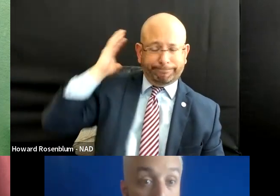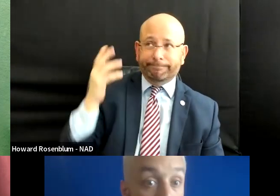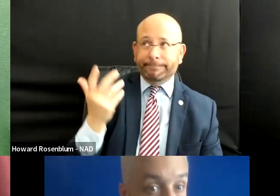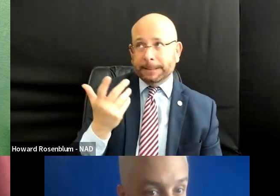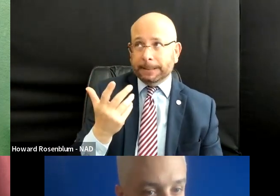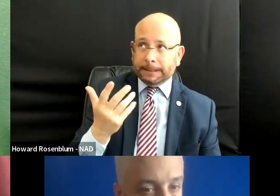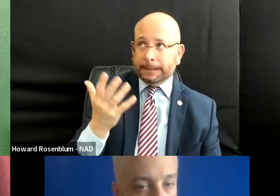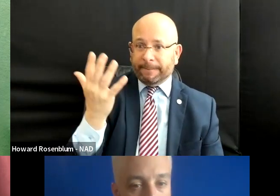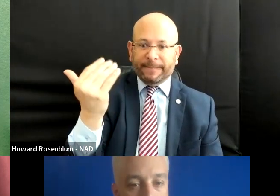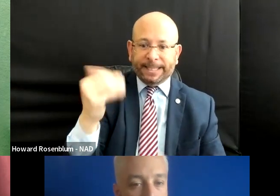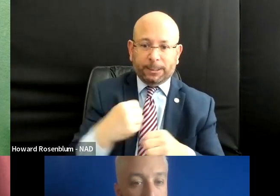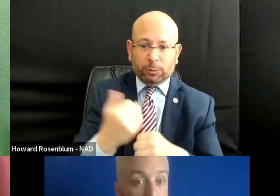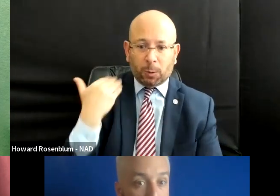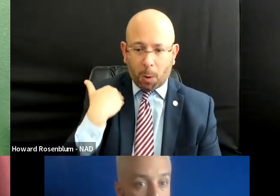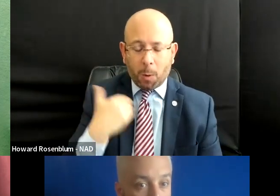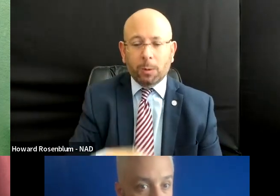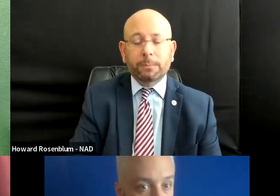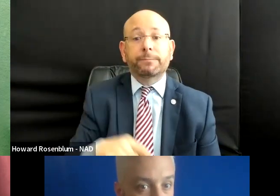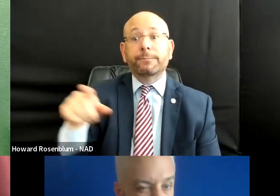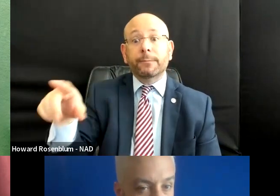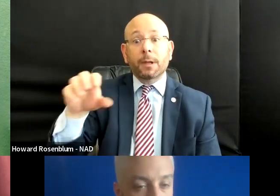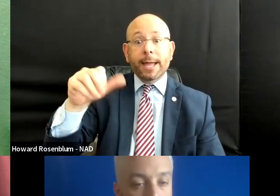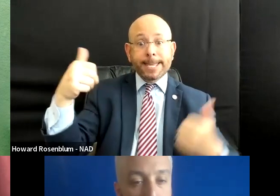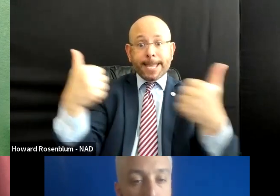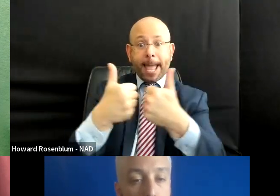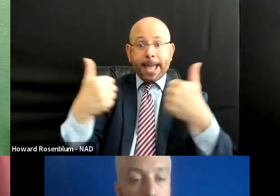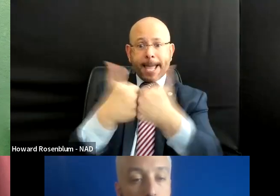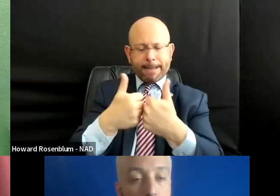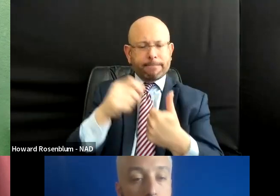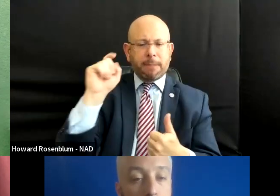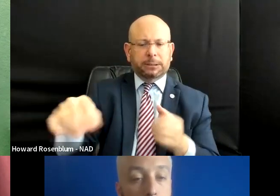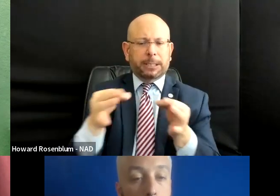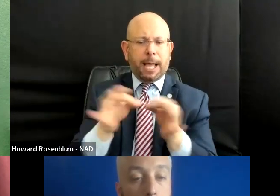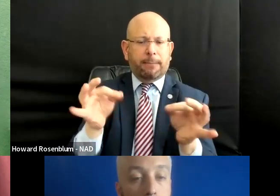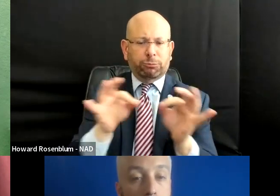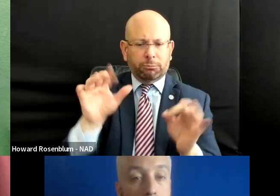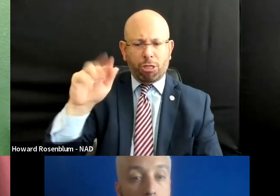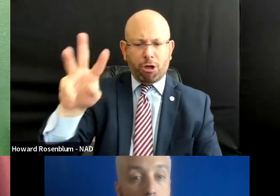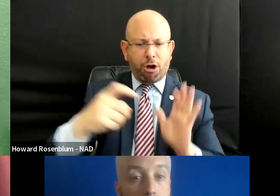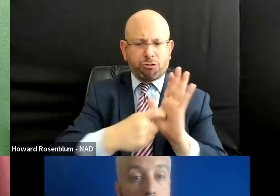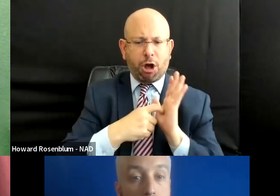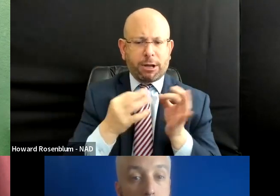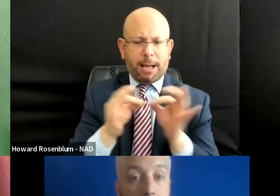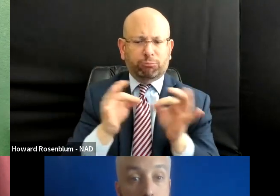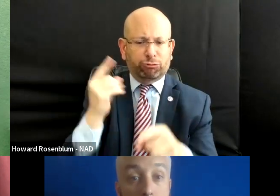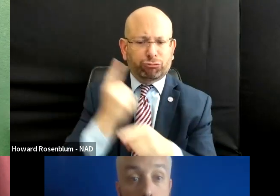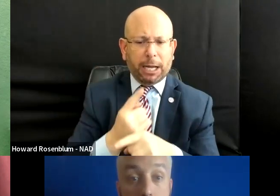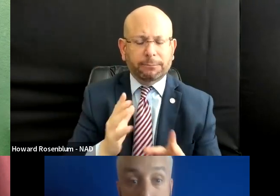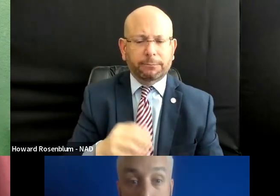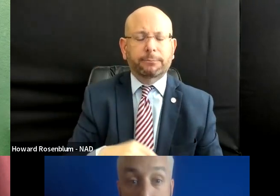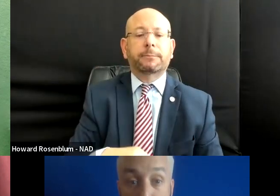negotiation, a lot of relationship building with how to just get caption access and many of you may remember that years ago, maybe